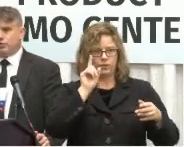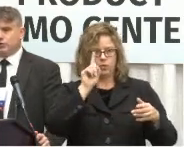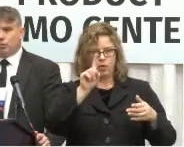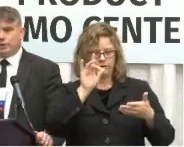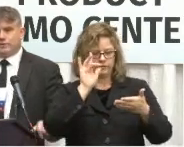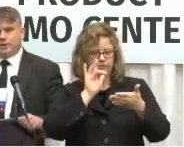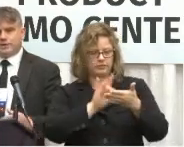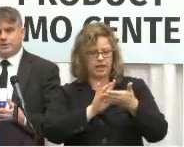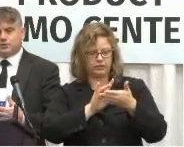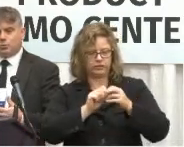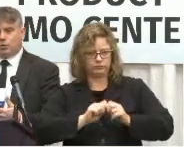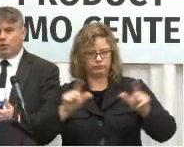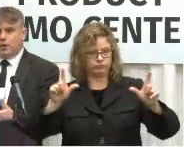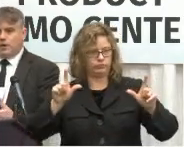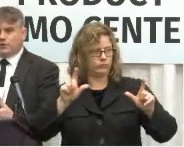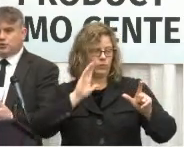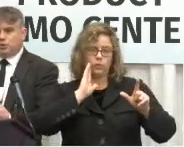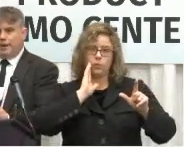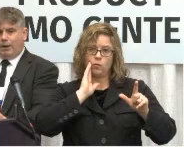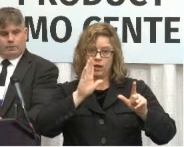So what it does is it will zoom out